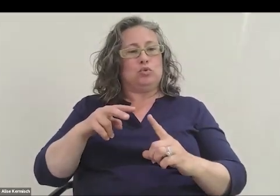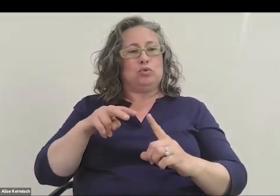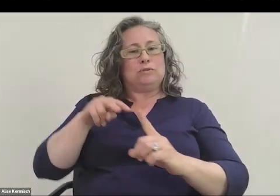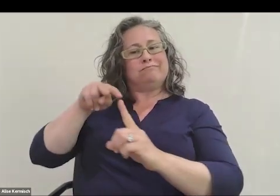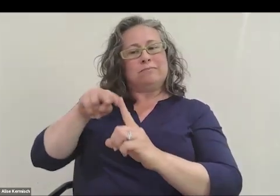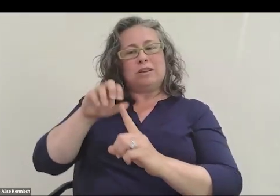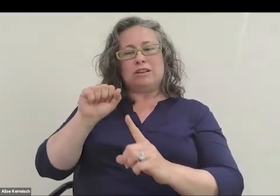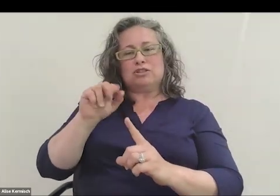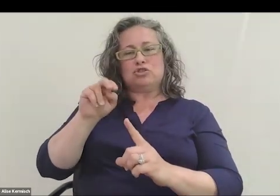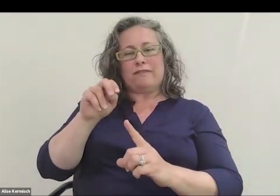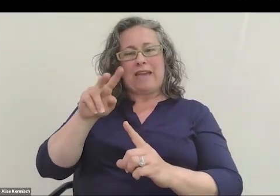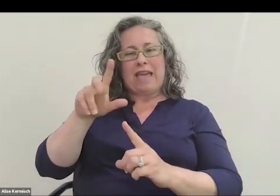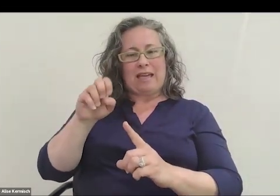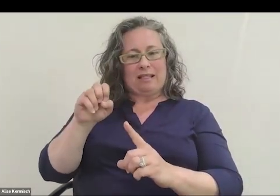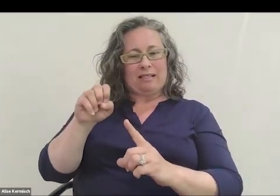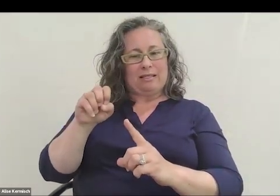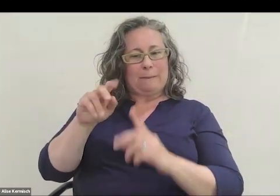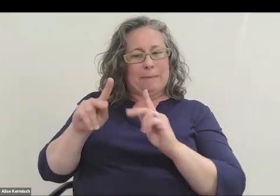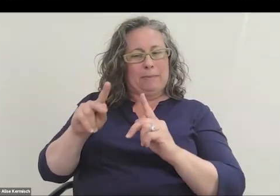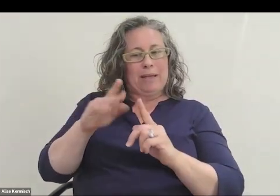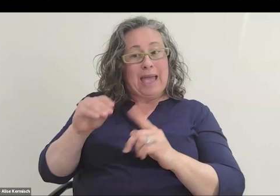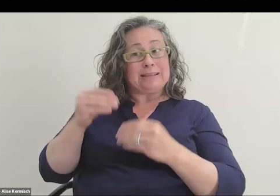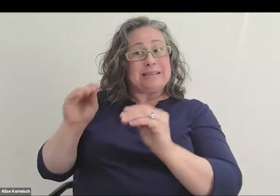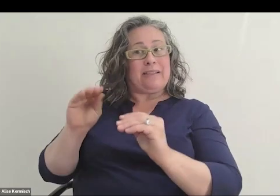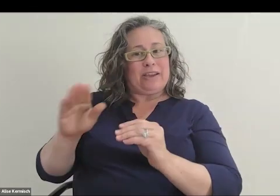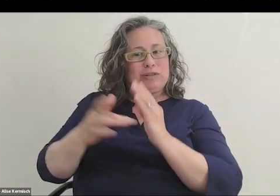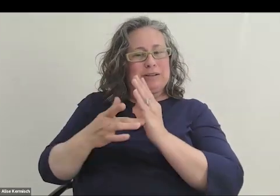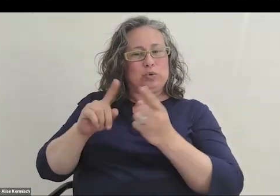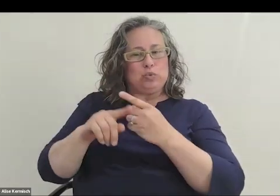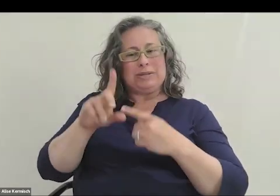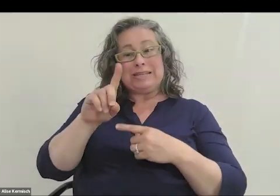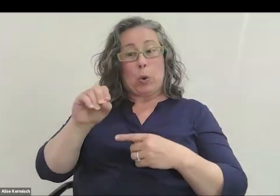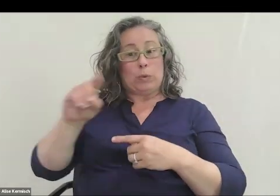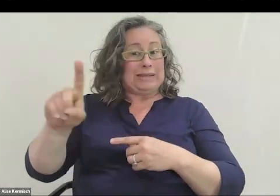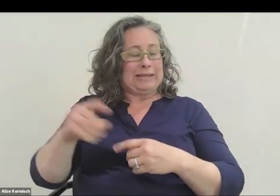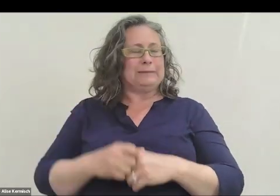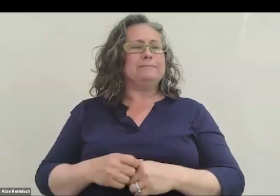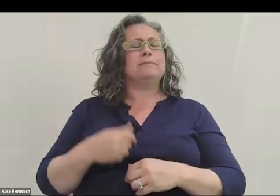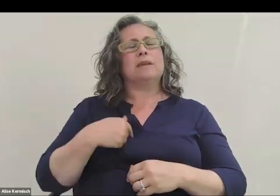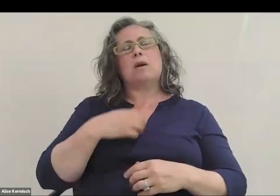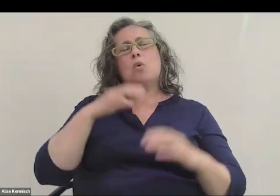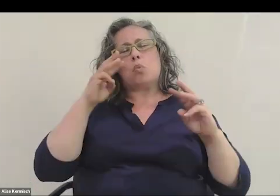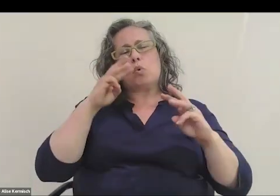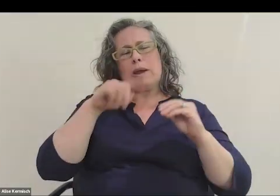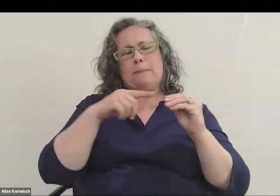and selling their technology to the Department of Defense. I'm really worried about how different groups